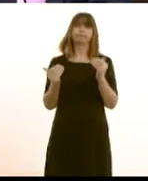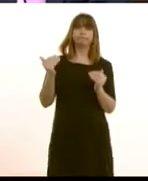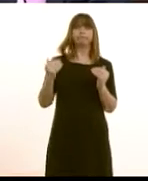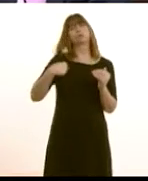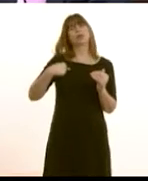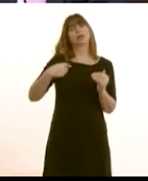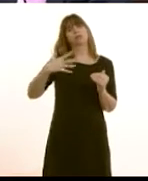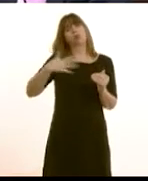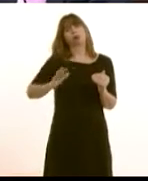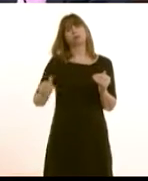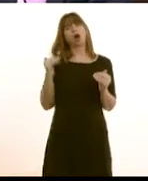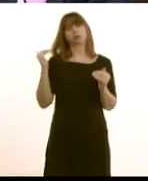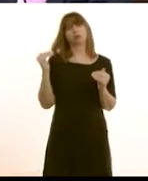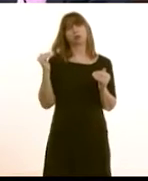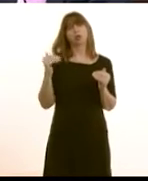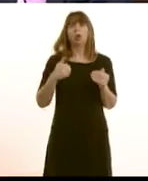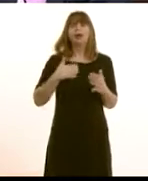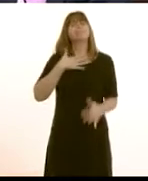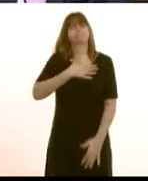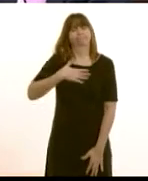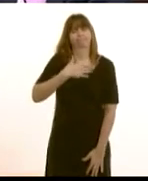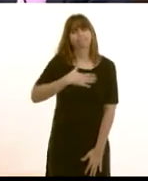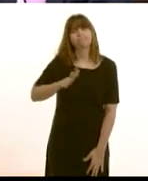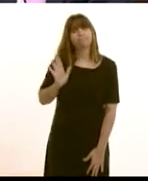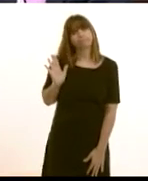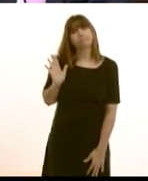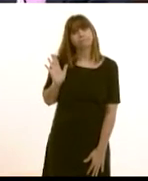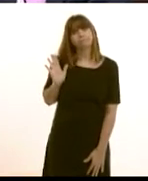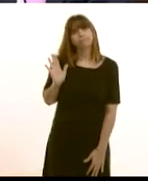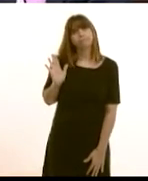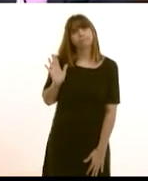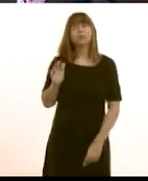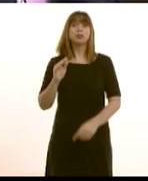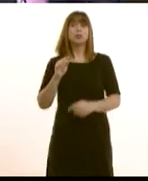as a Government, and for that we are sorry. It is true to say that the concept was good,